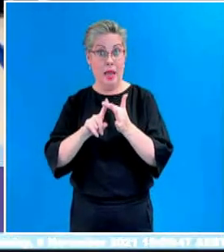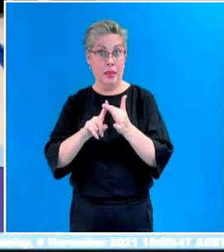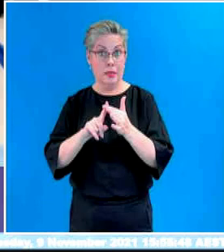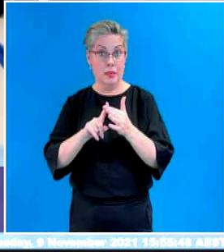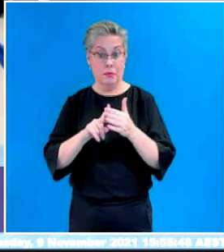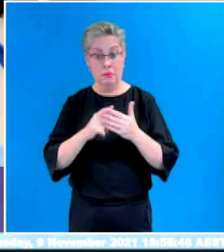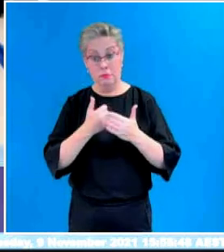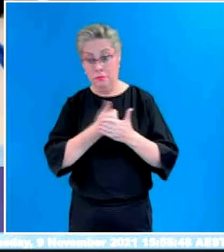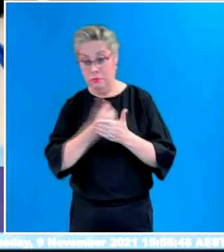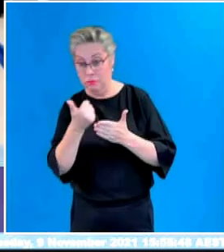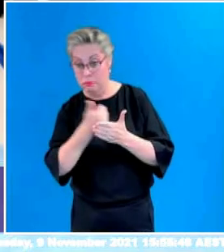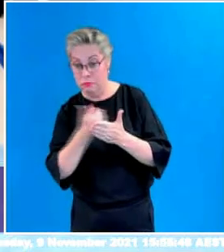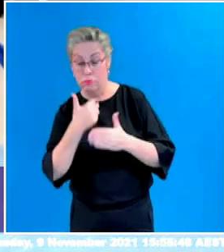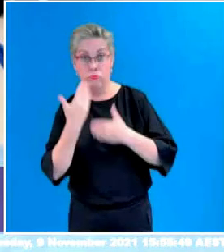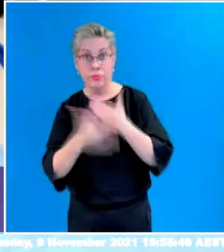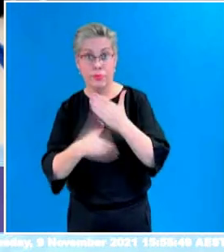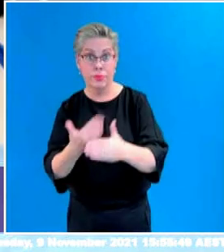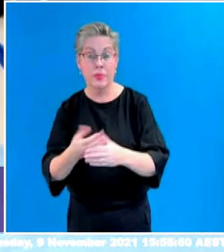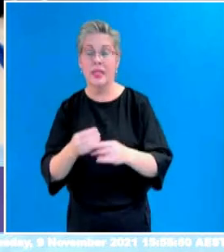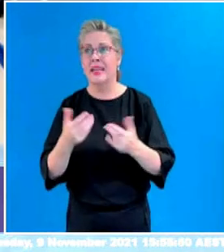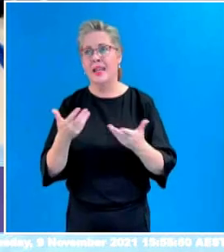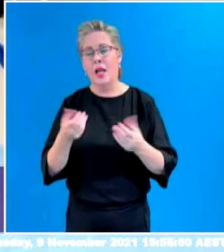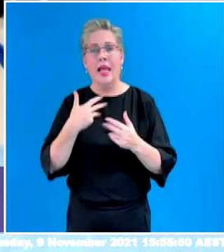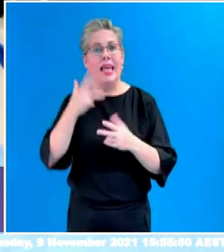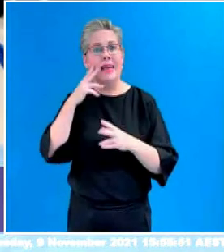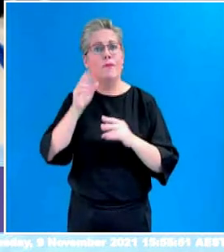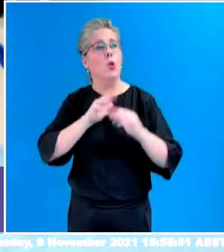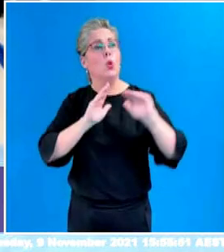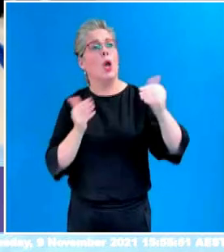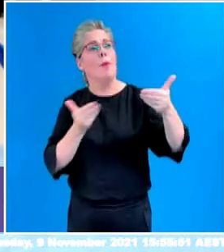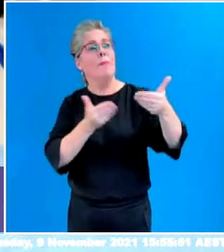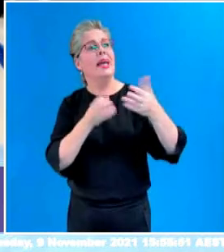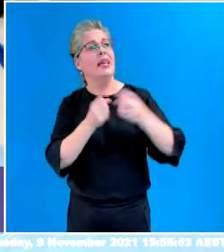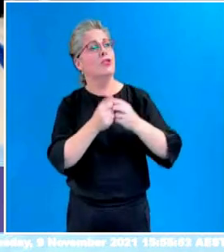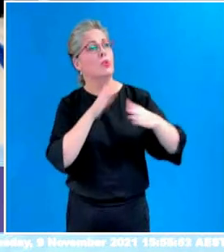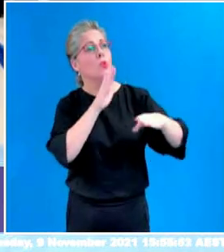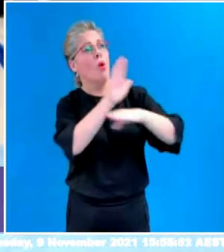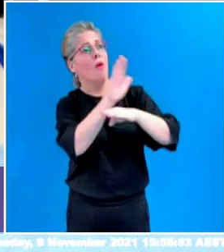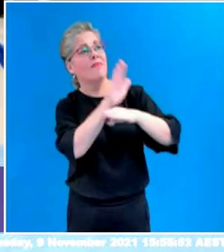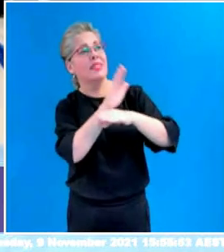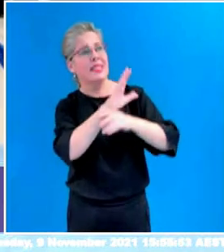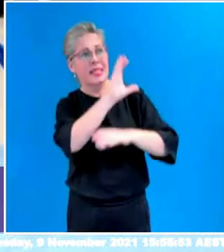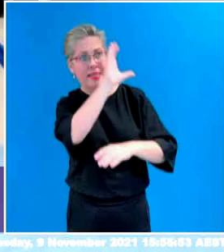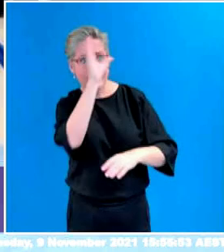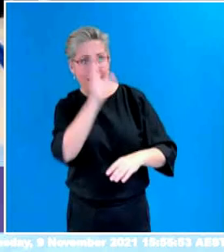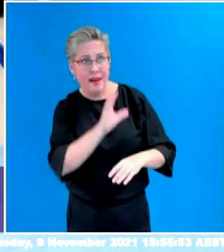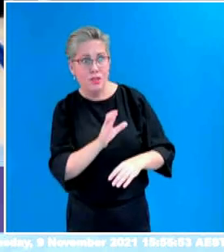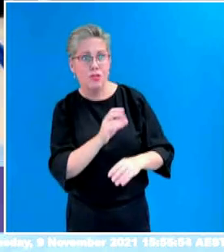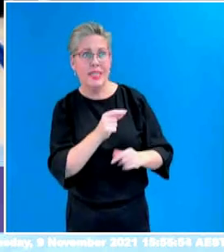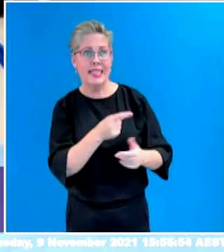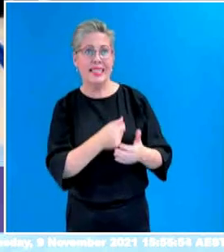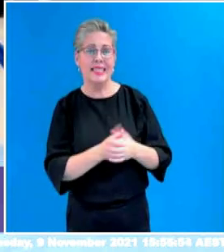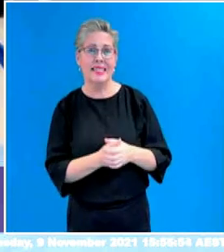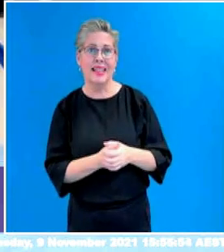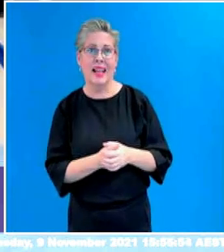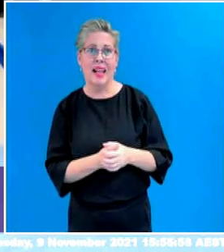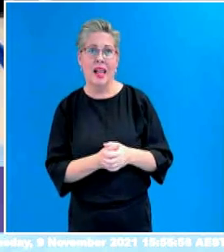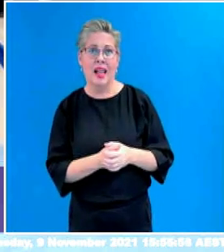countries --- I think countries are trying to do that, but I'm not sure if you are using it as a international law term, I'm not sure we have state